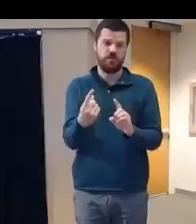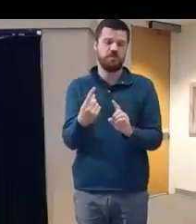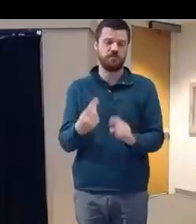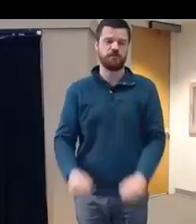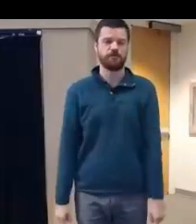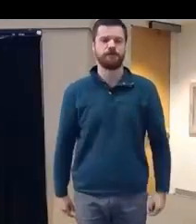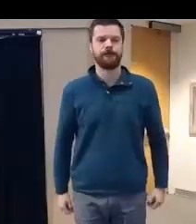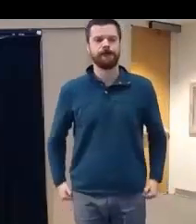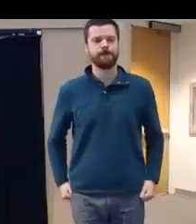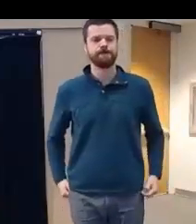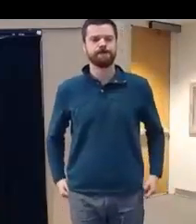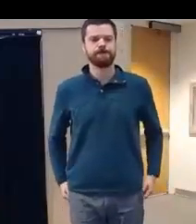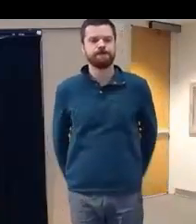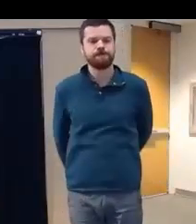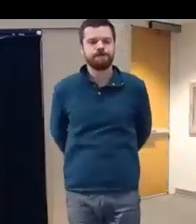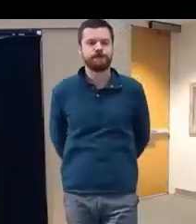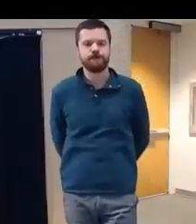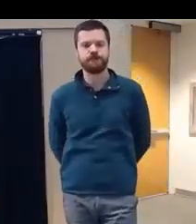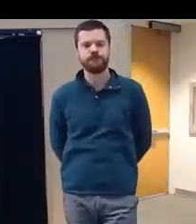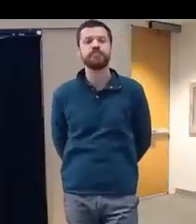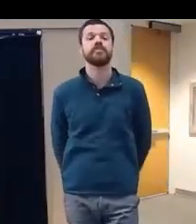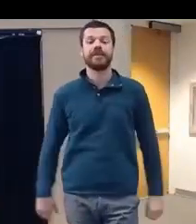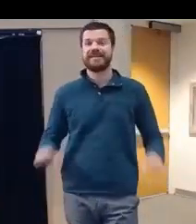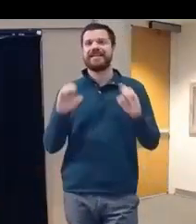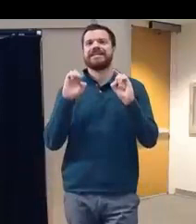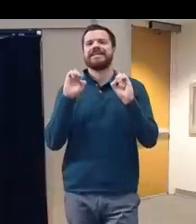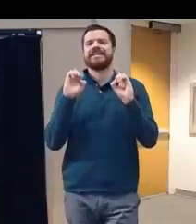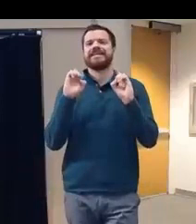so for those of you who are wondering what education looks like in our department I'm